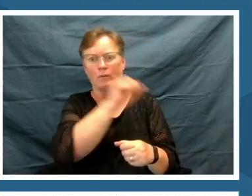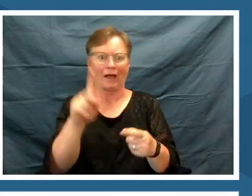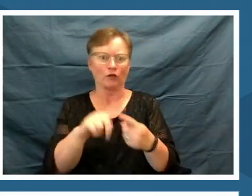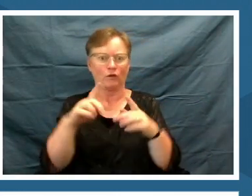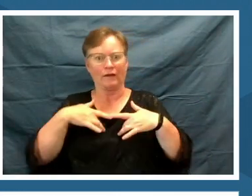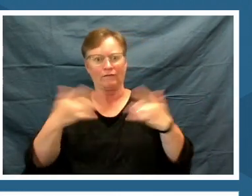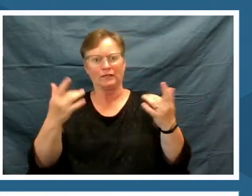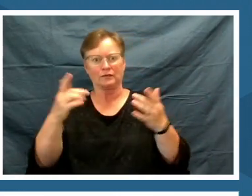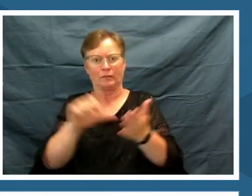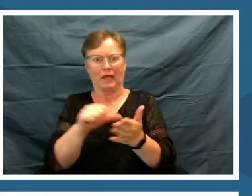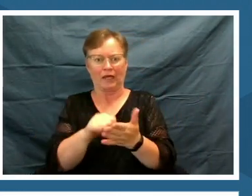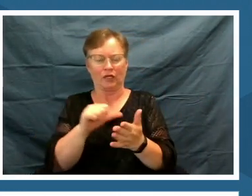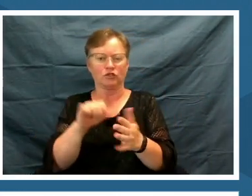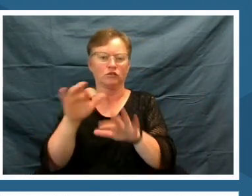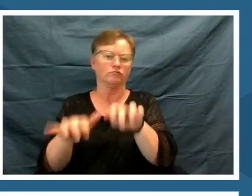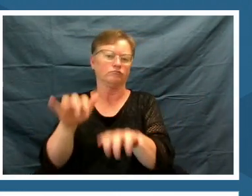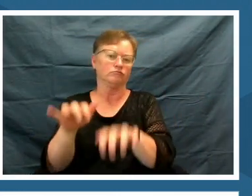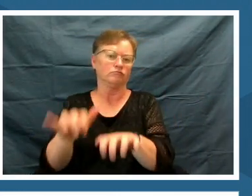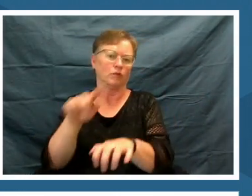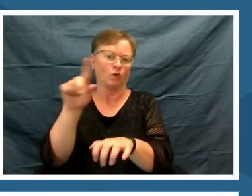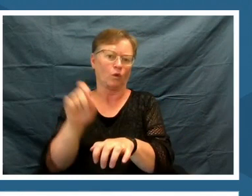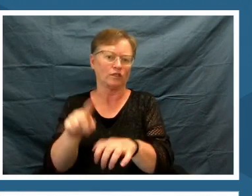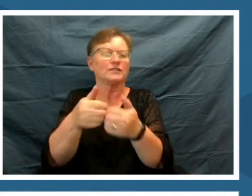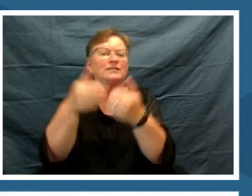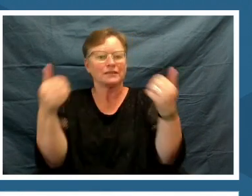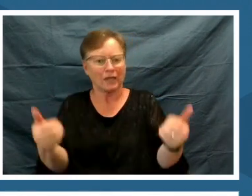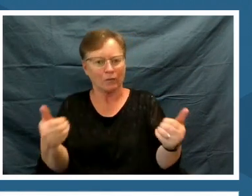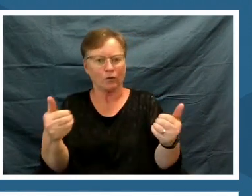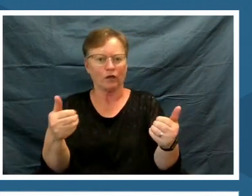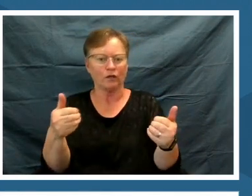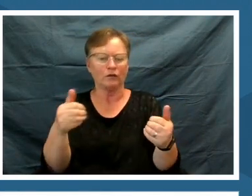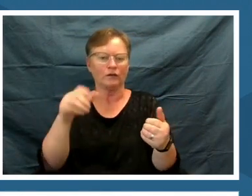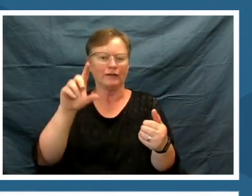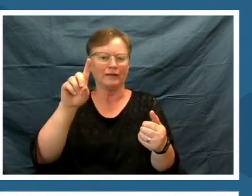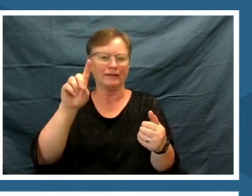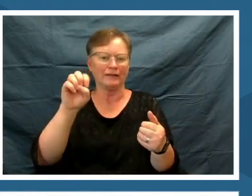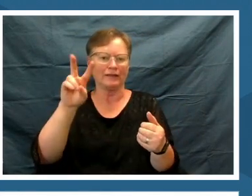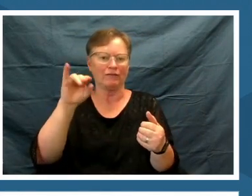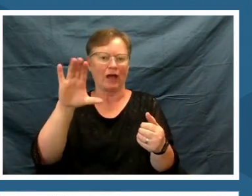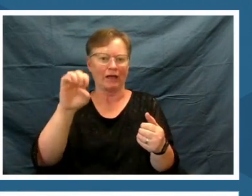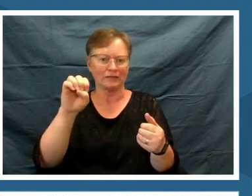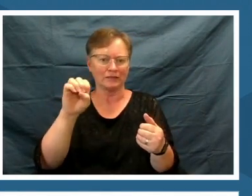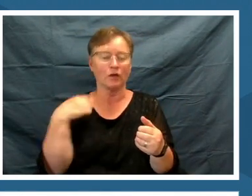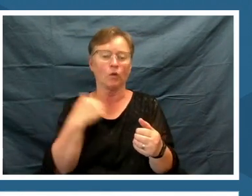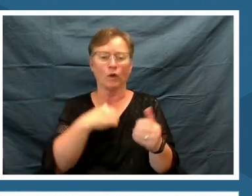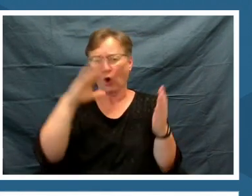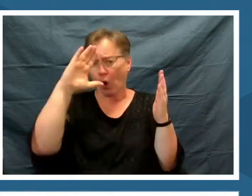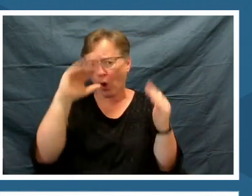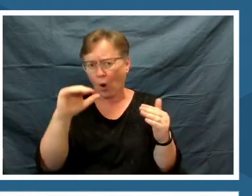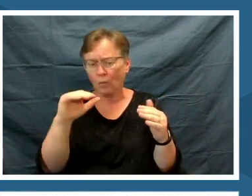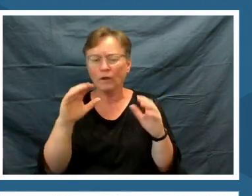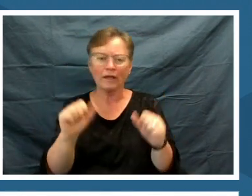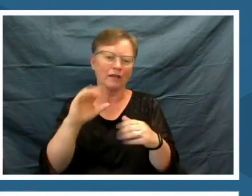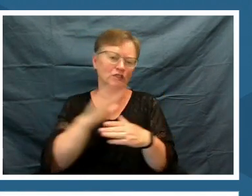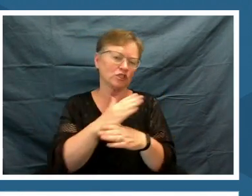a separate device if not um you know we hope that we can